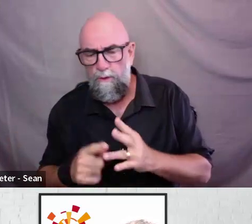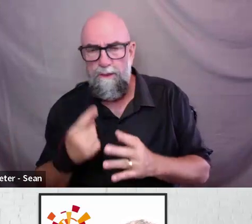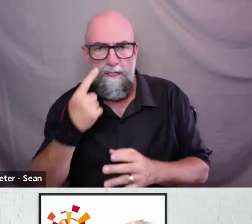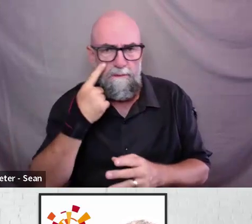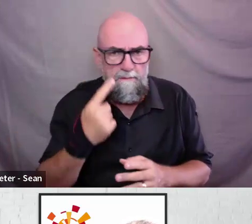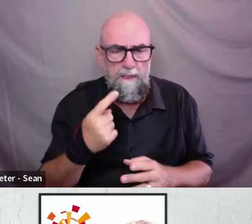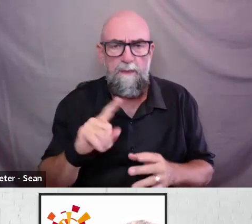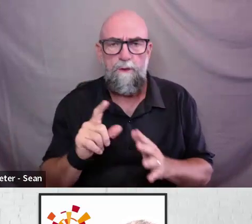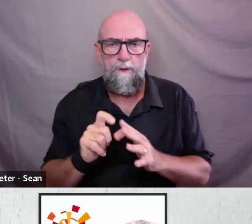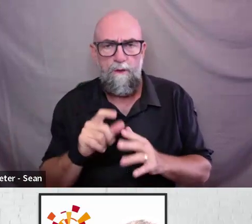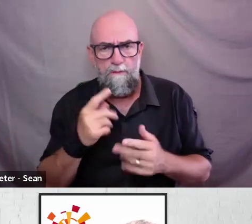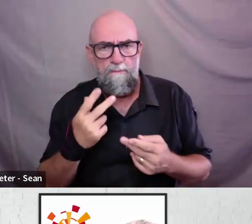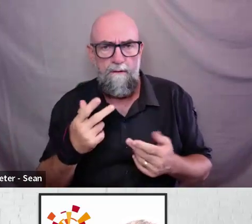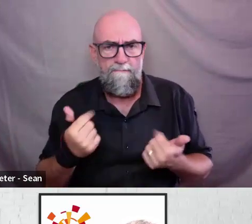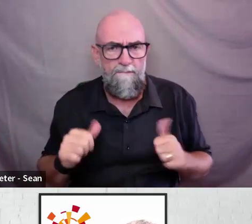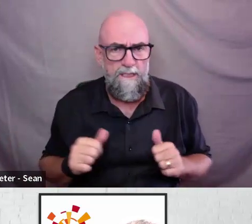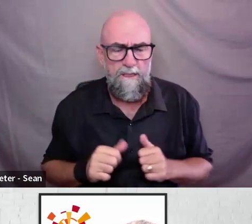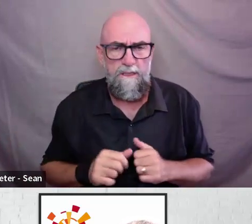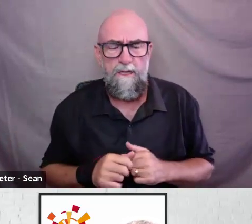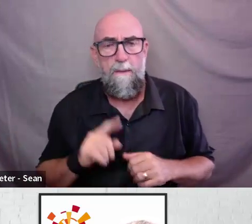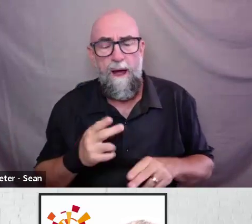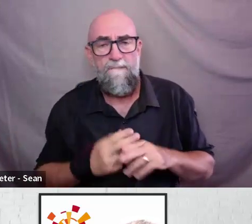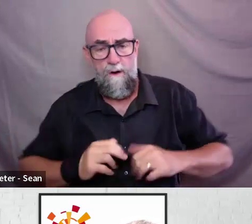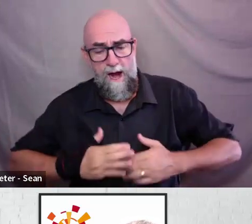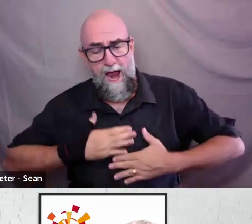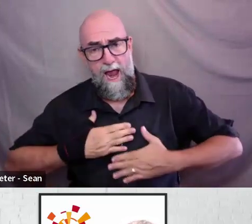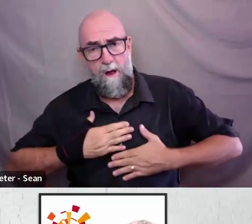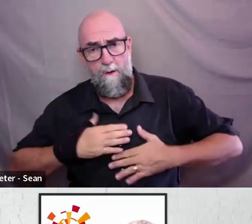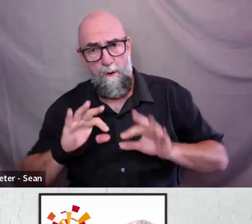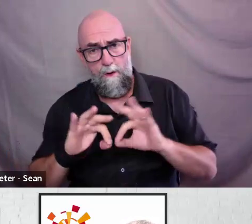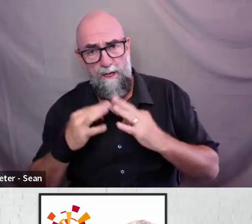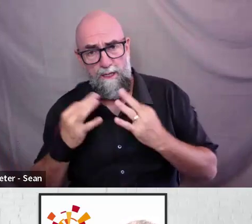of ignoring this issue is enormous.